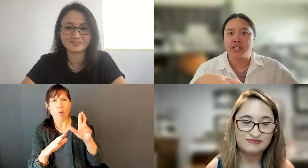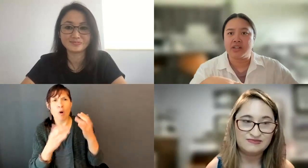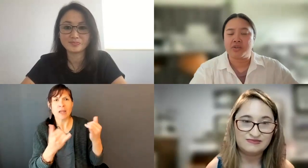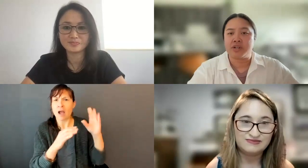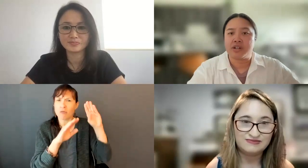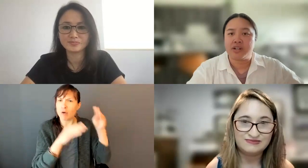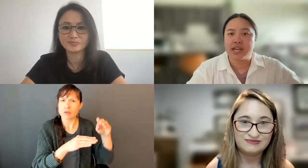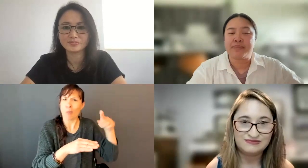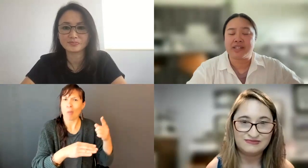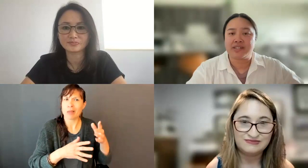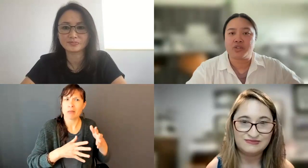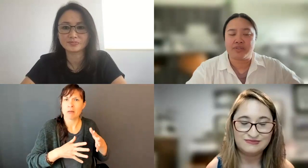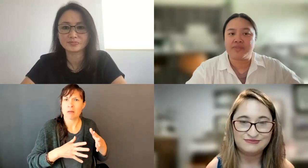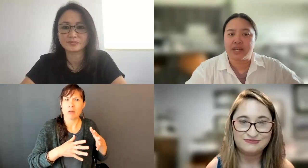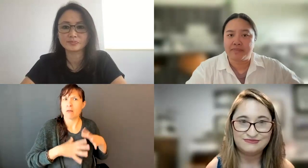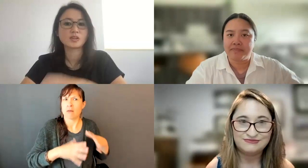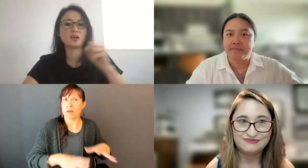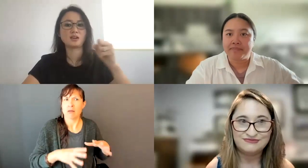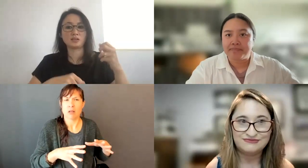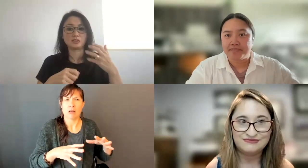on your MxT 2510?